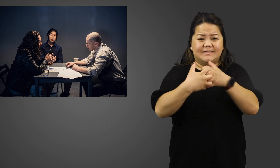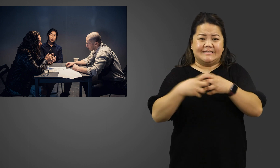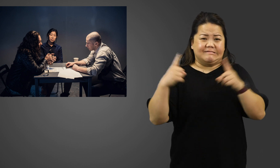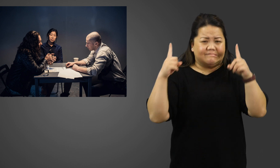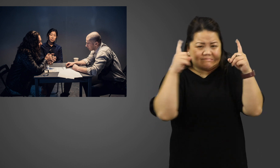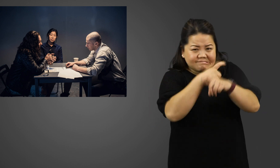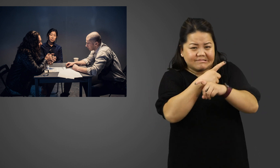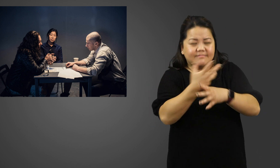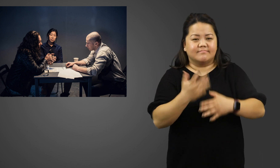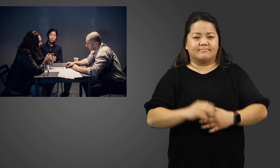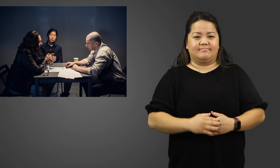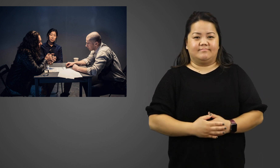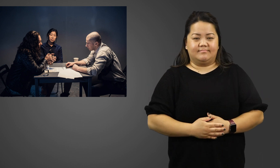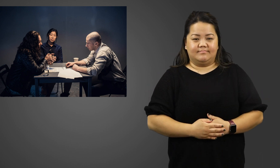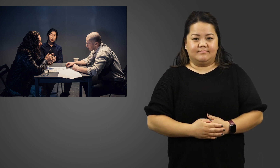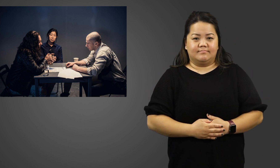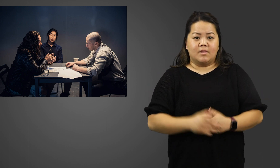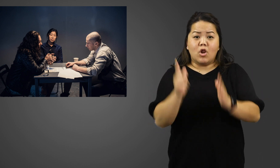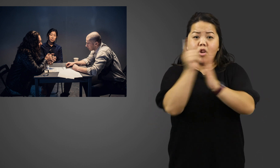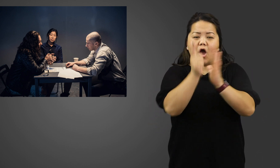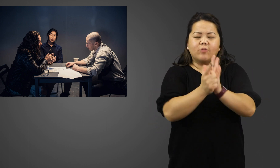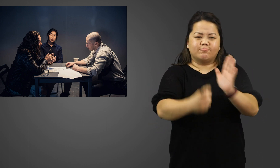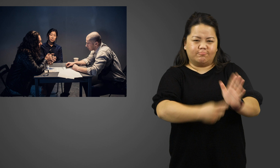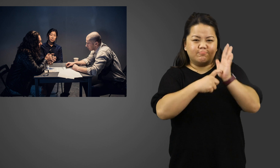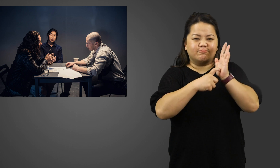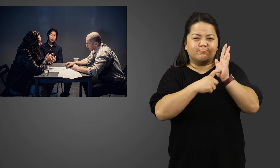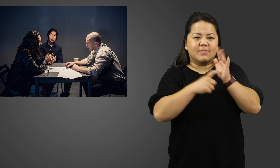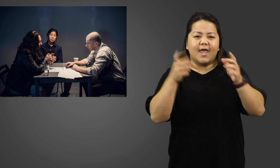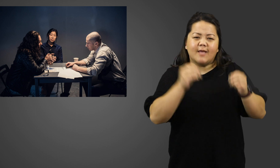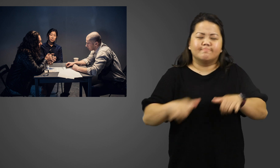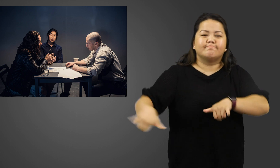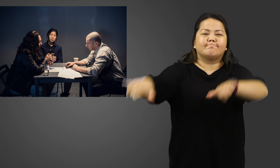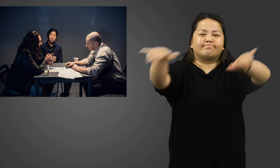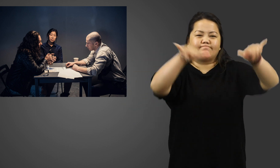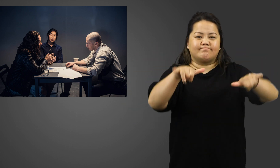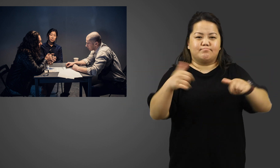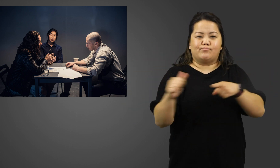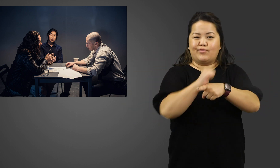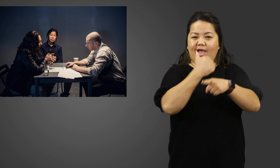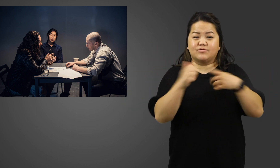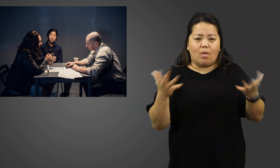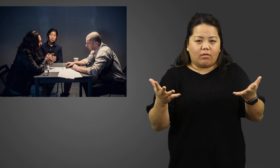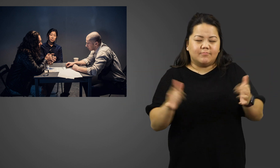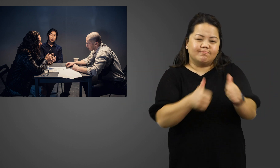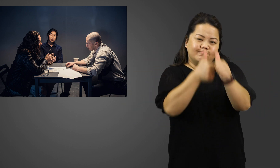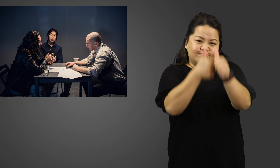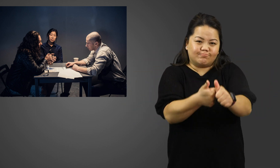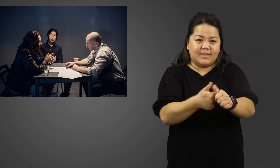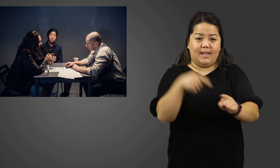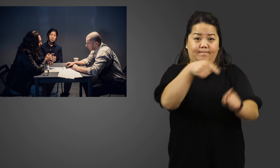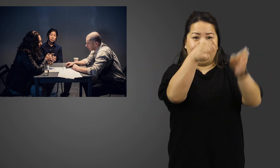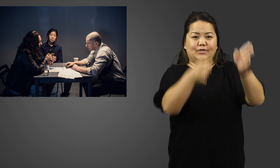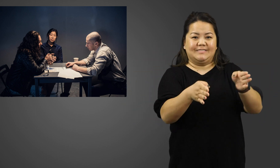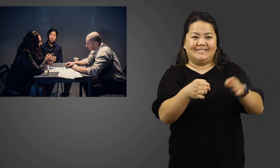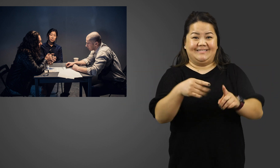typically require a more complex accommodation. It is required by law - and it